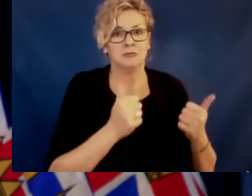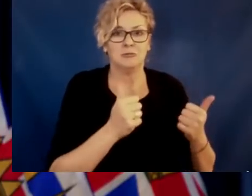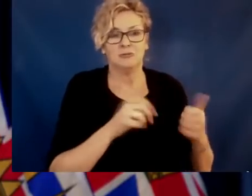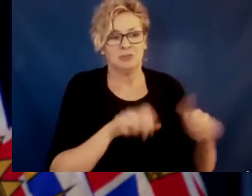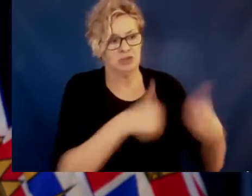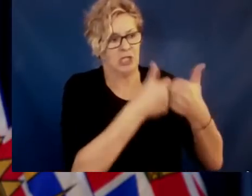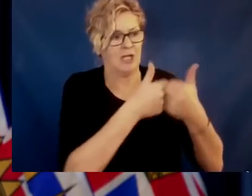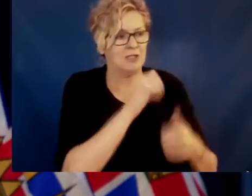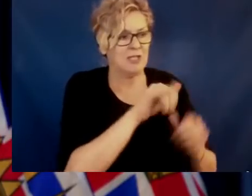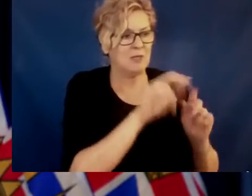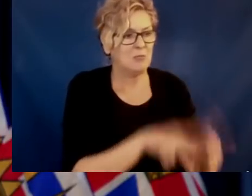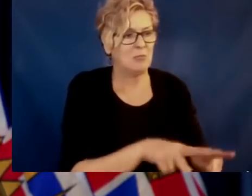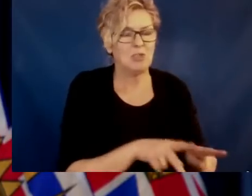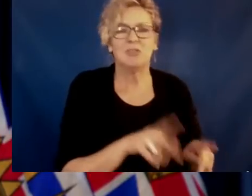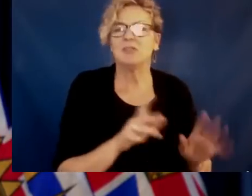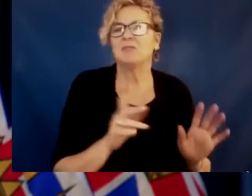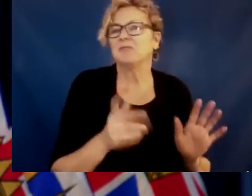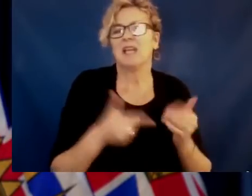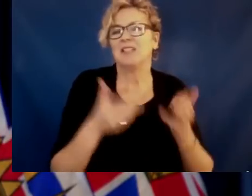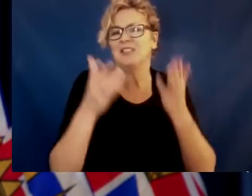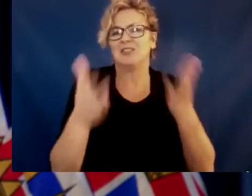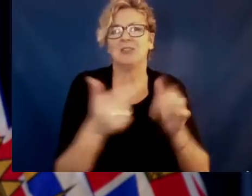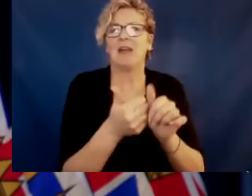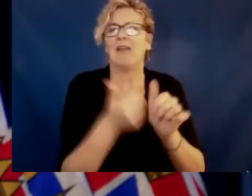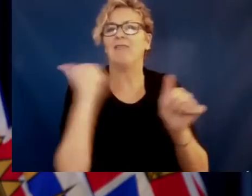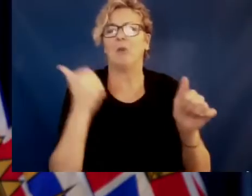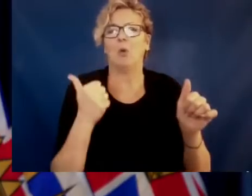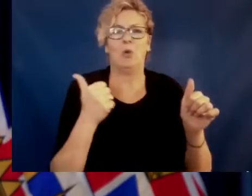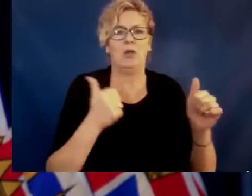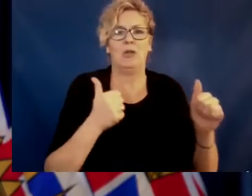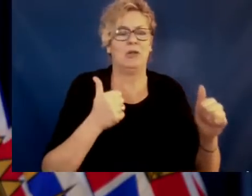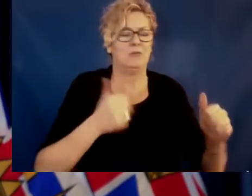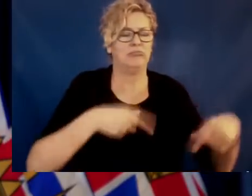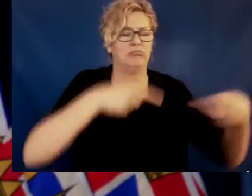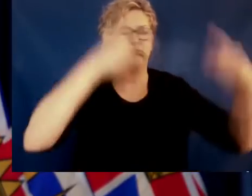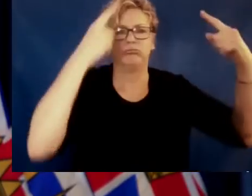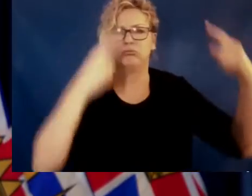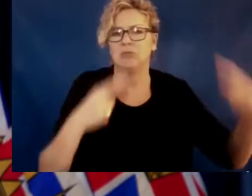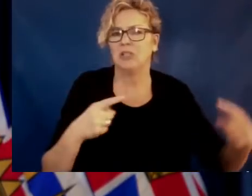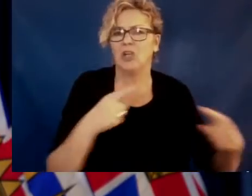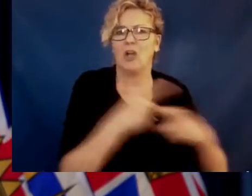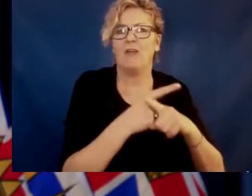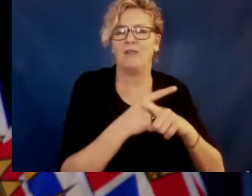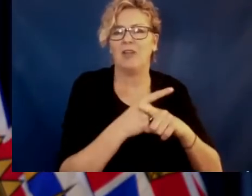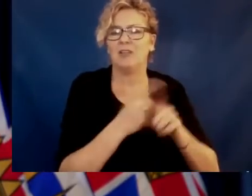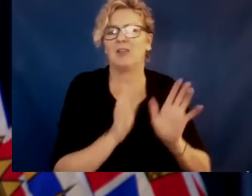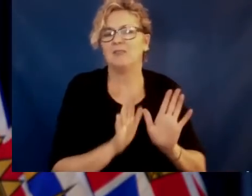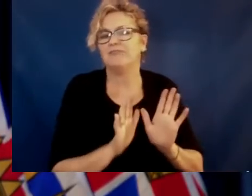don't agree with, and we need to step away from the conflict. Next question is from Rob Brown,